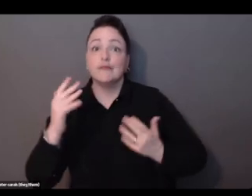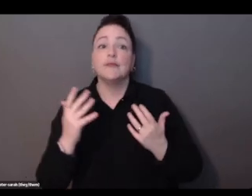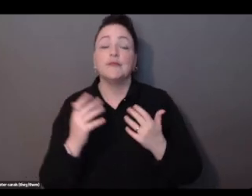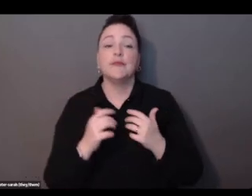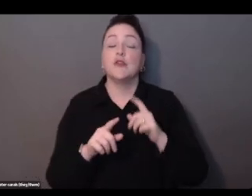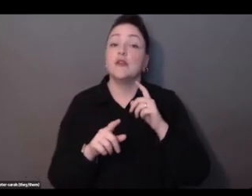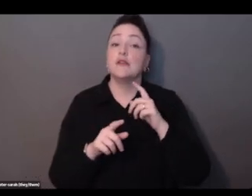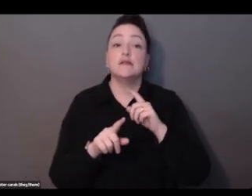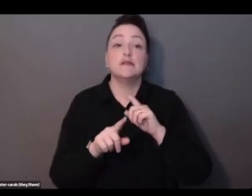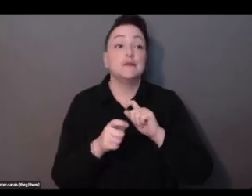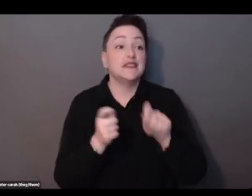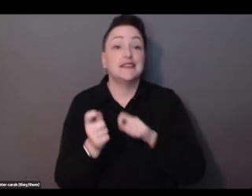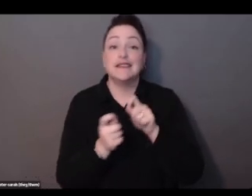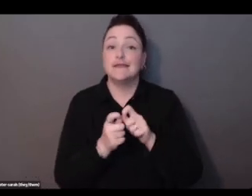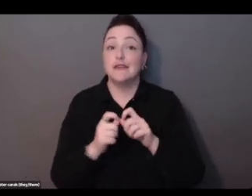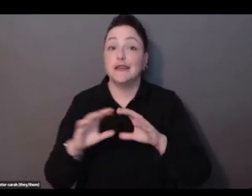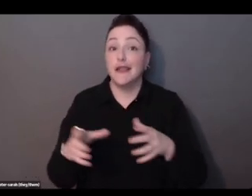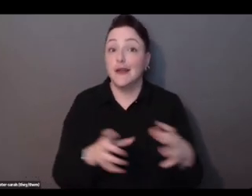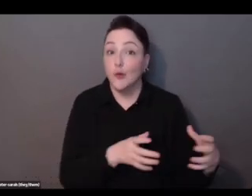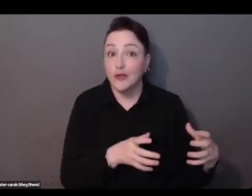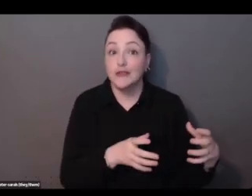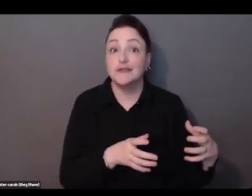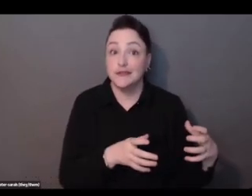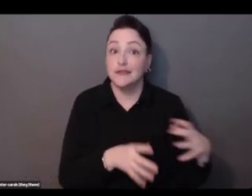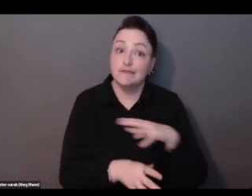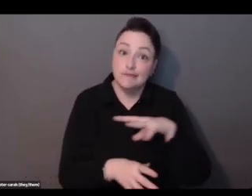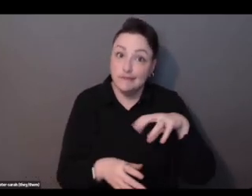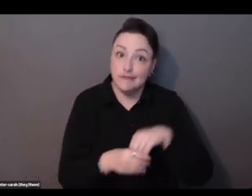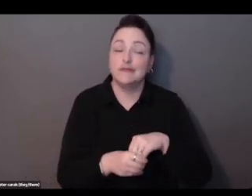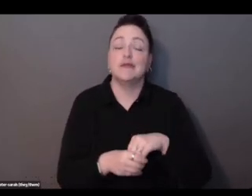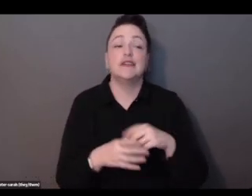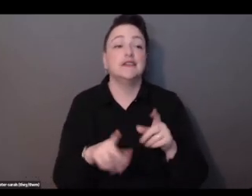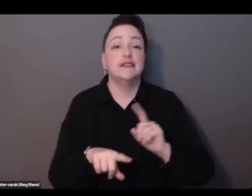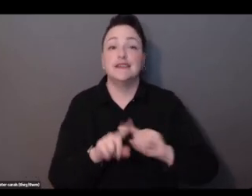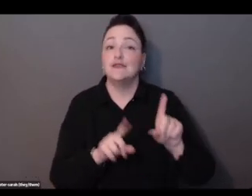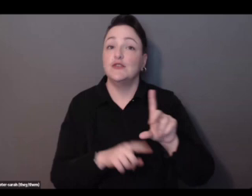across different disability type subpopulations,